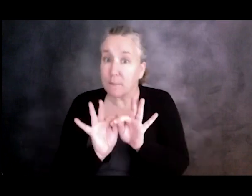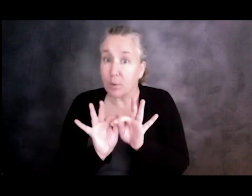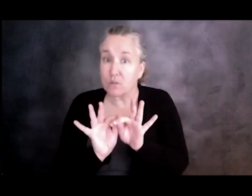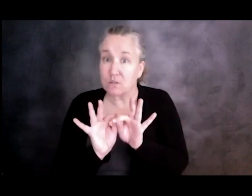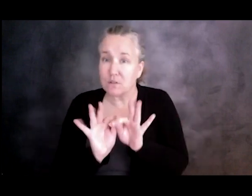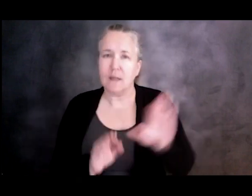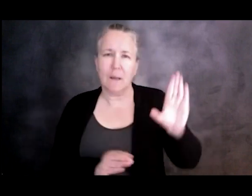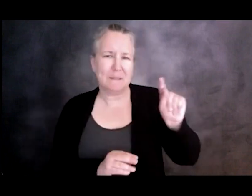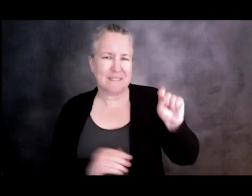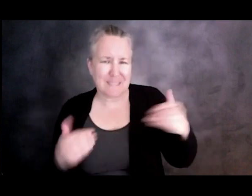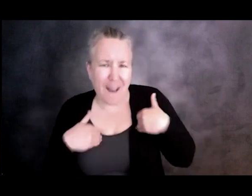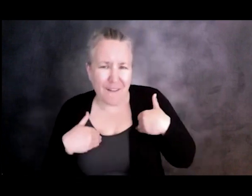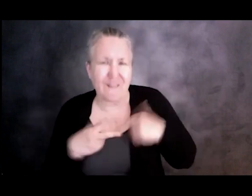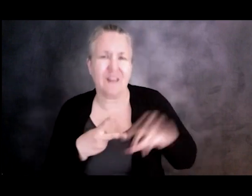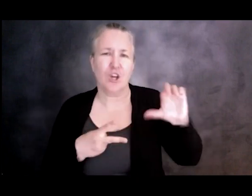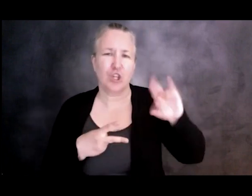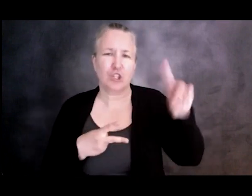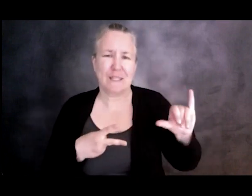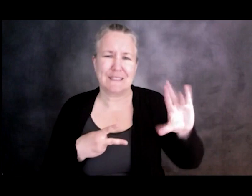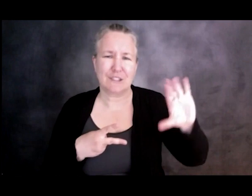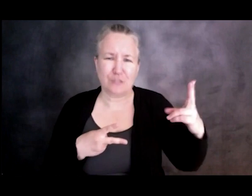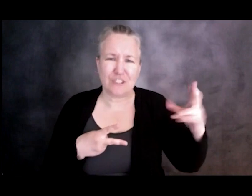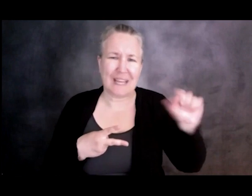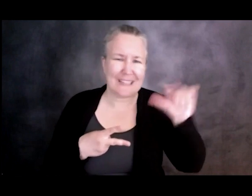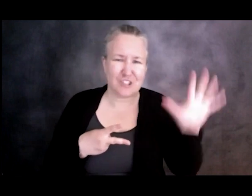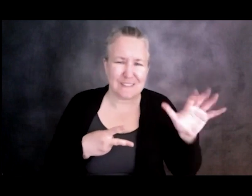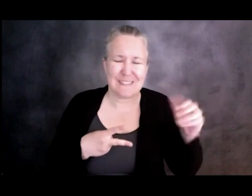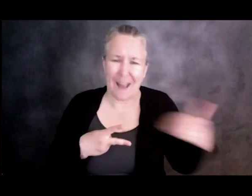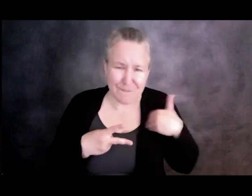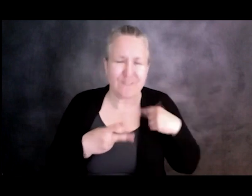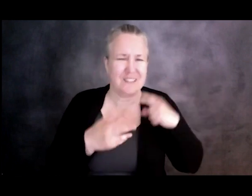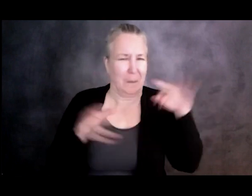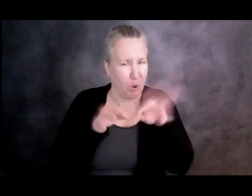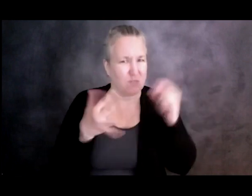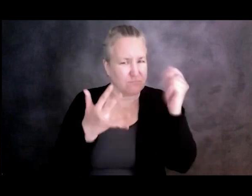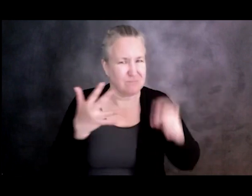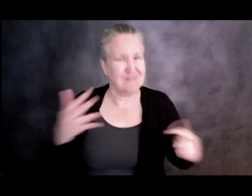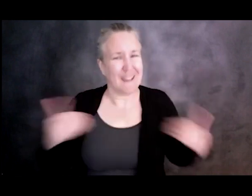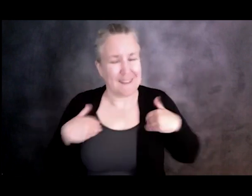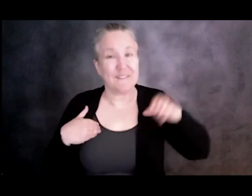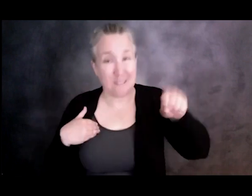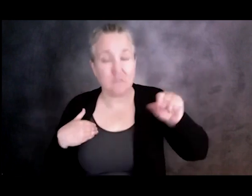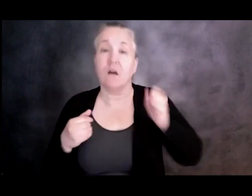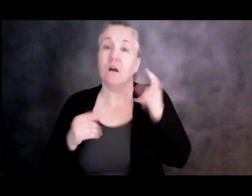It's important we have Crazy Rich Asians. But in the end, those are also limited versions